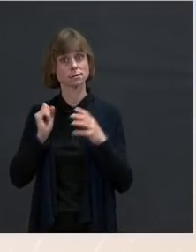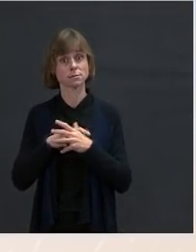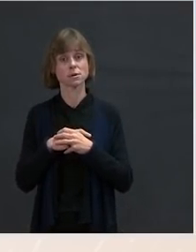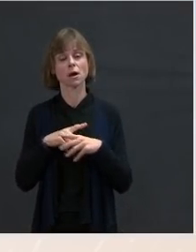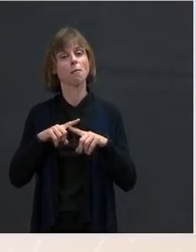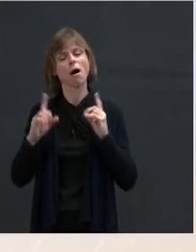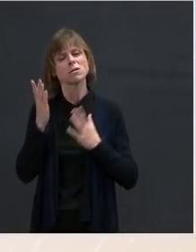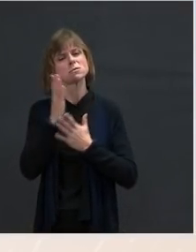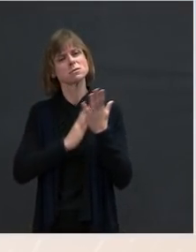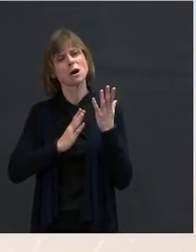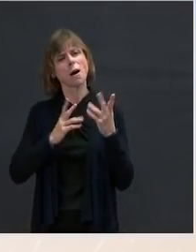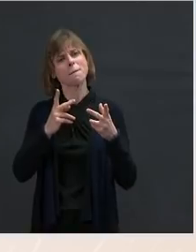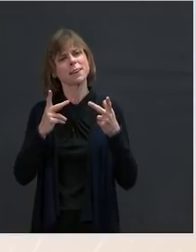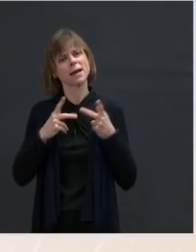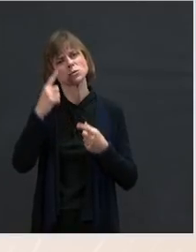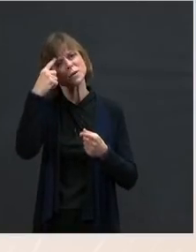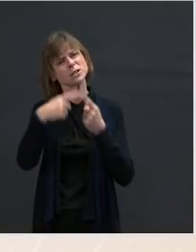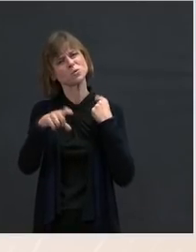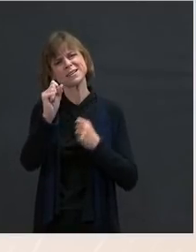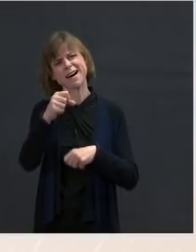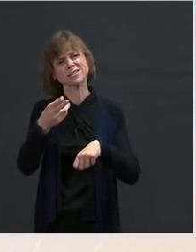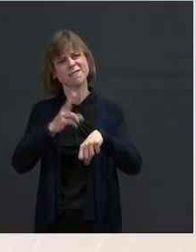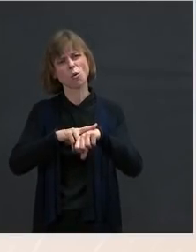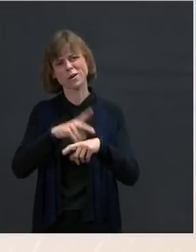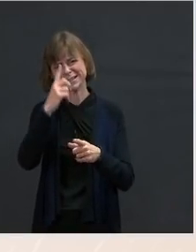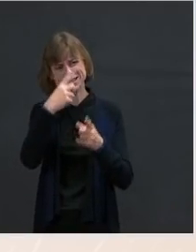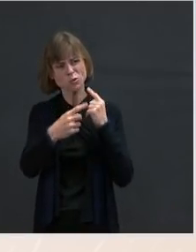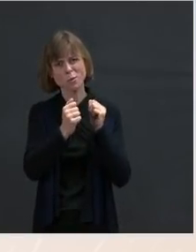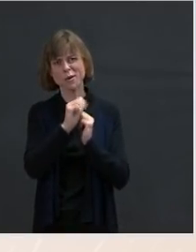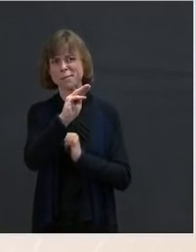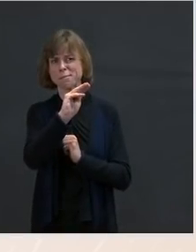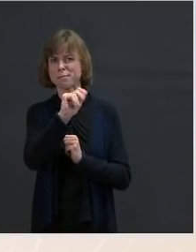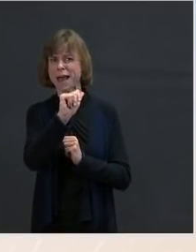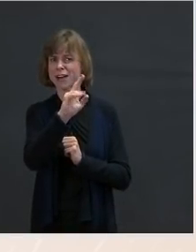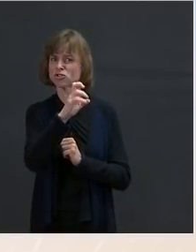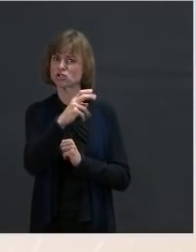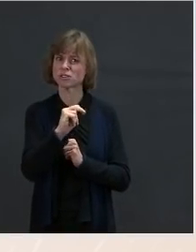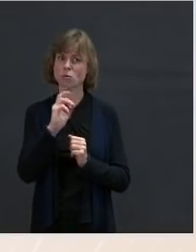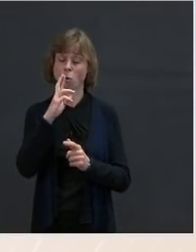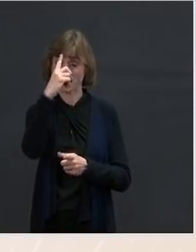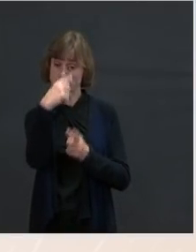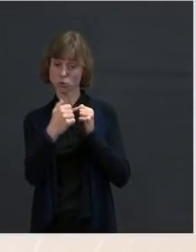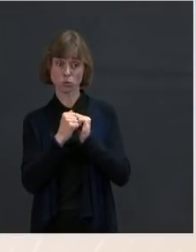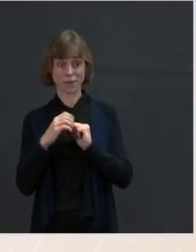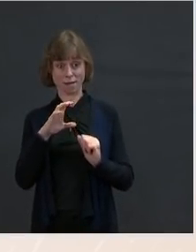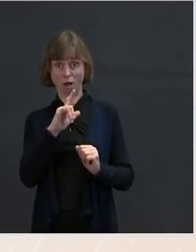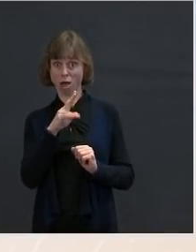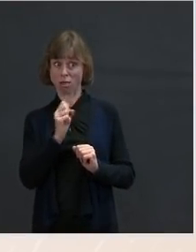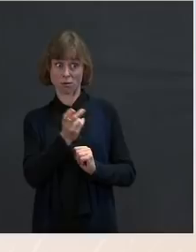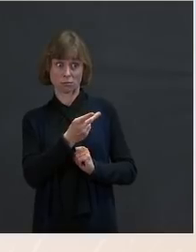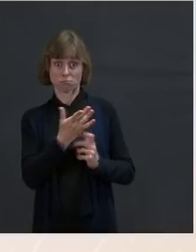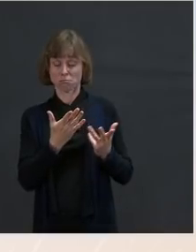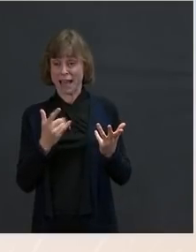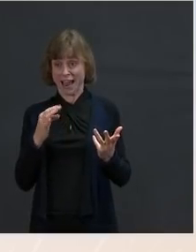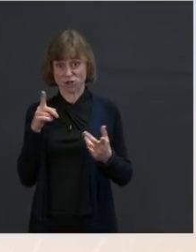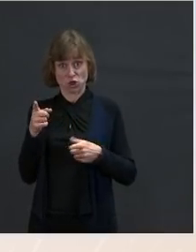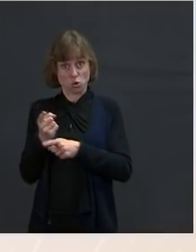We may have disagreement, of course, with Senator Manchin or Senator Collins about whether she's the right person to lead, but we are still going to work with them